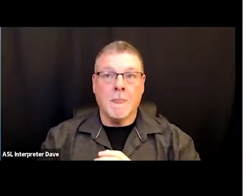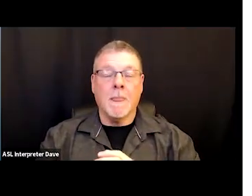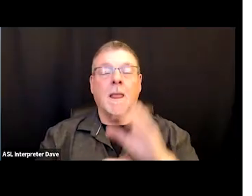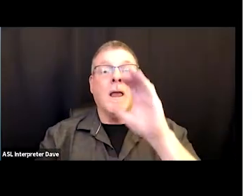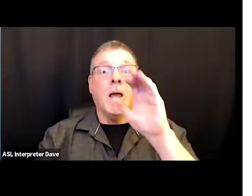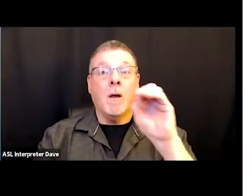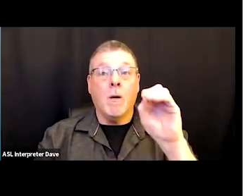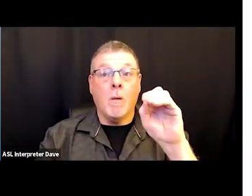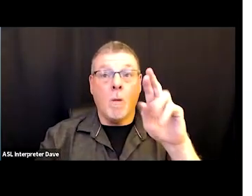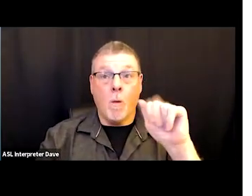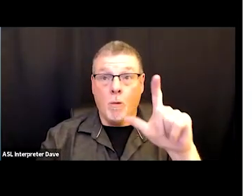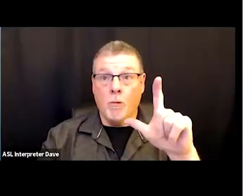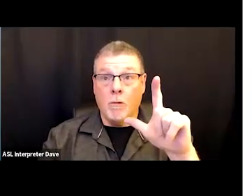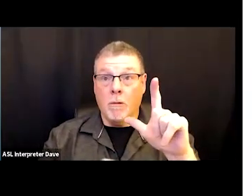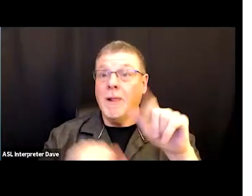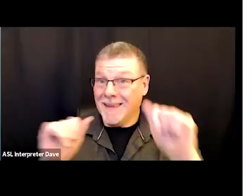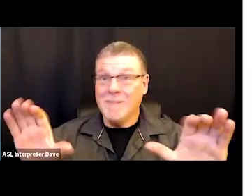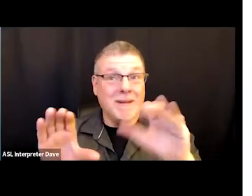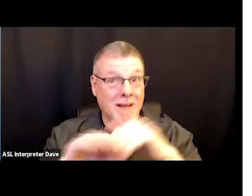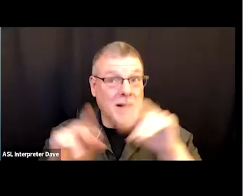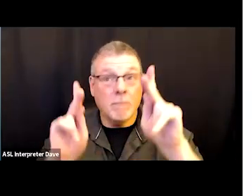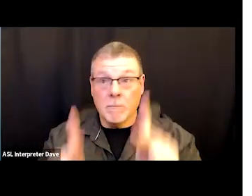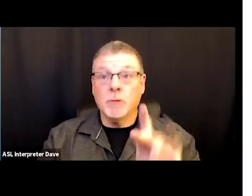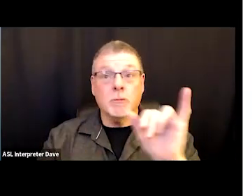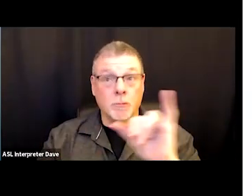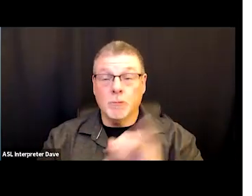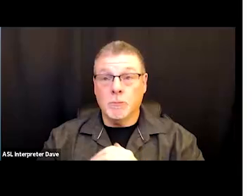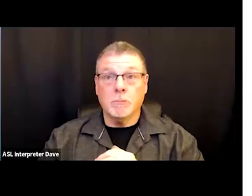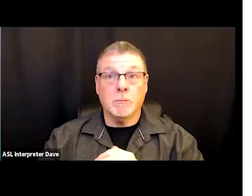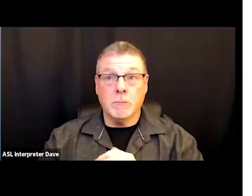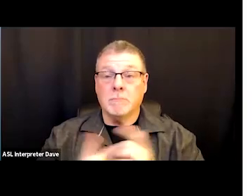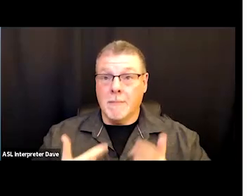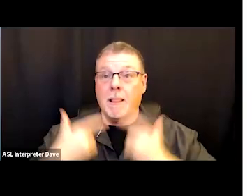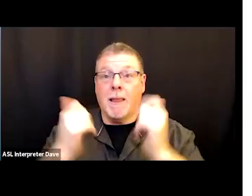can be done in person, right? And can be done live with an individual